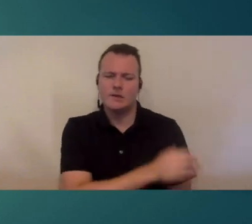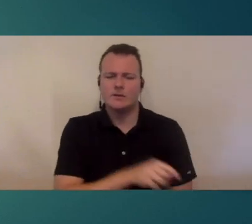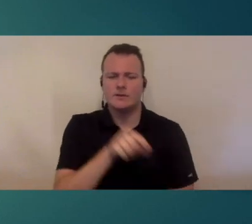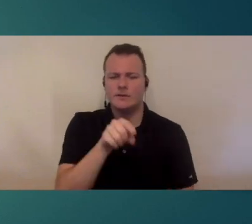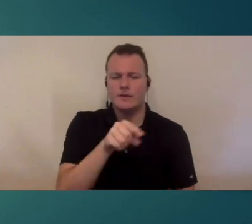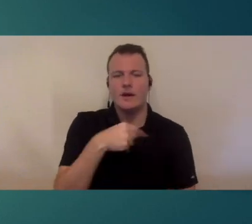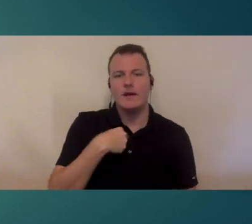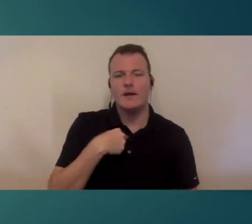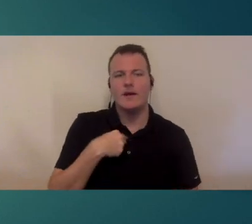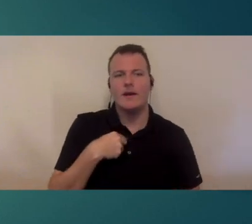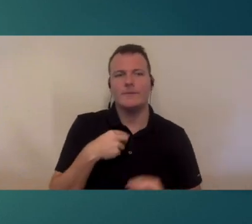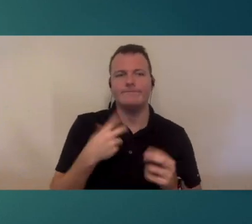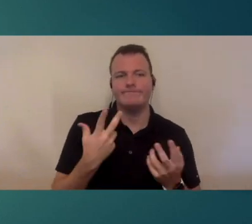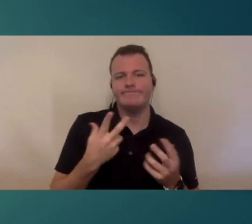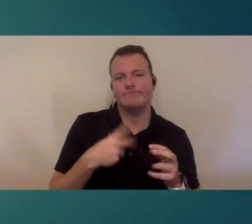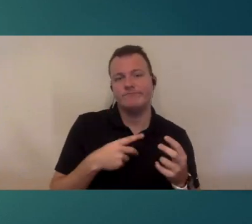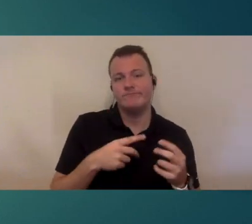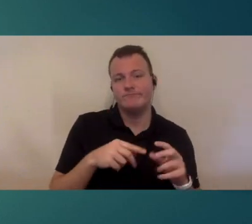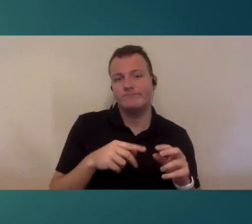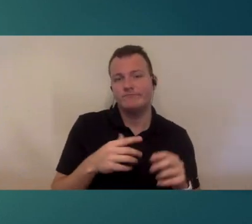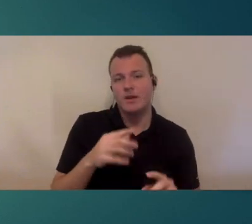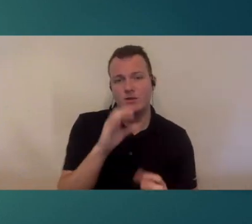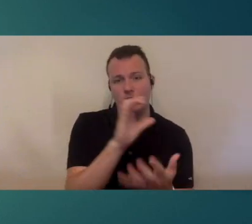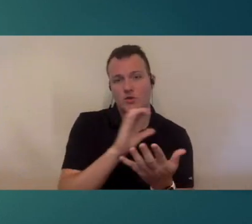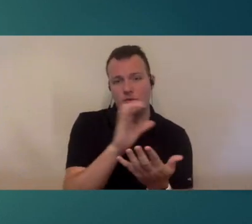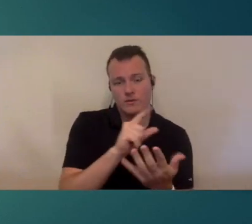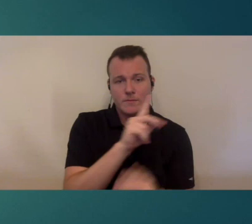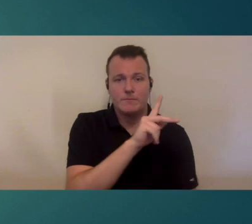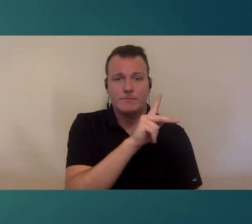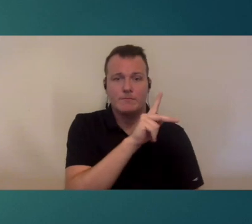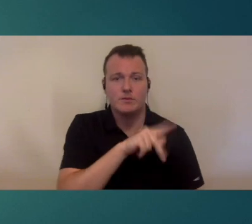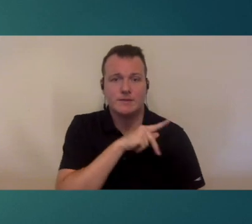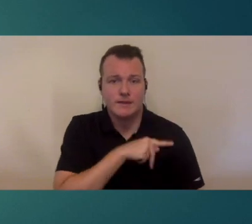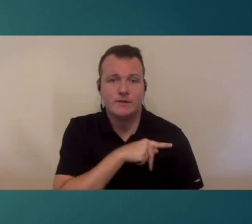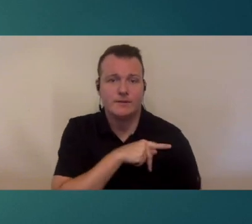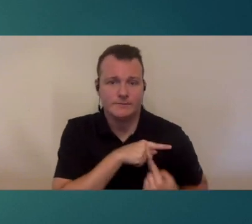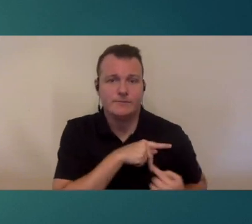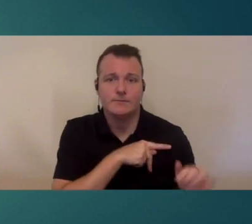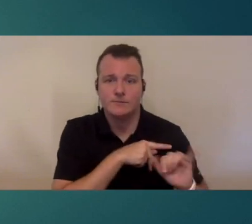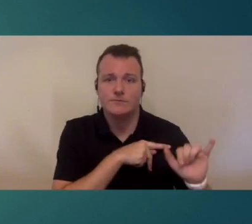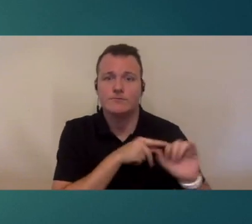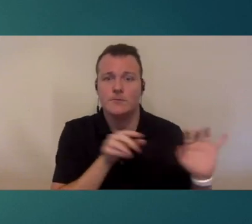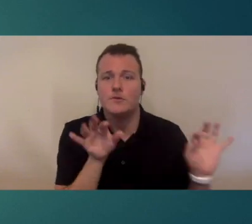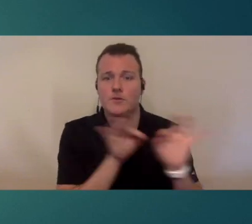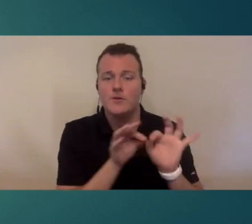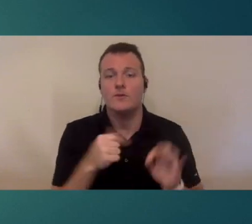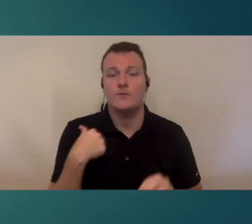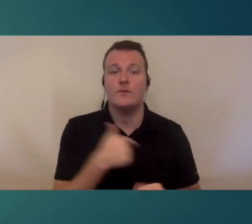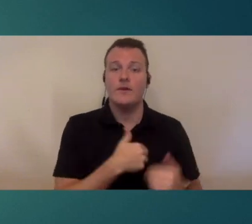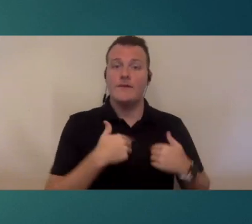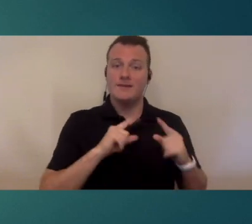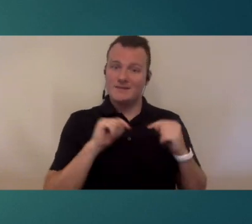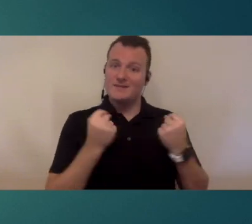I look at personalities as well, you know. We have a team kind of environment in